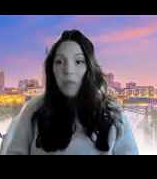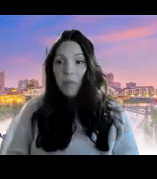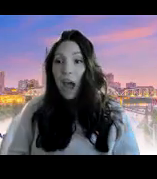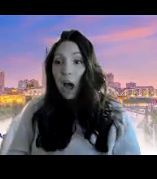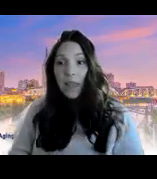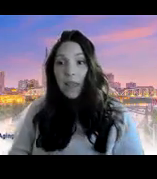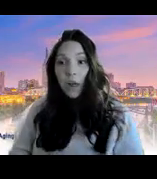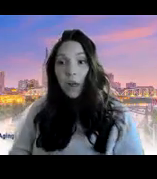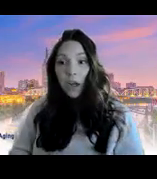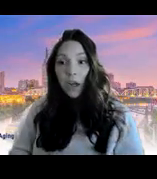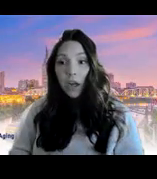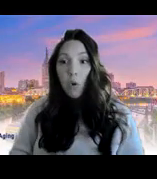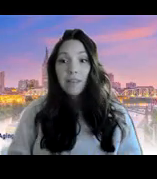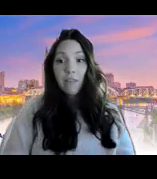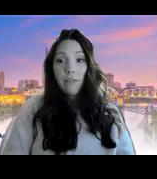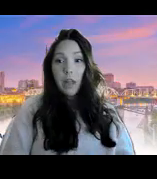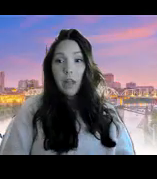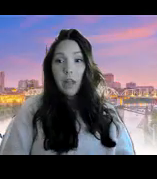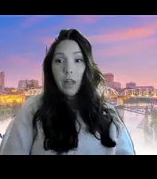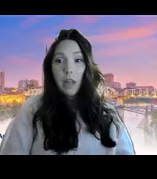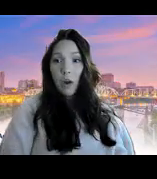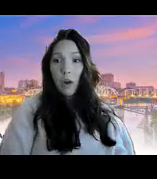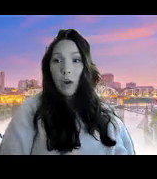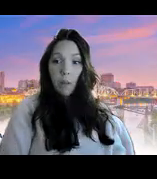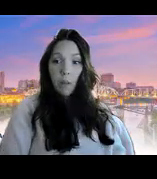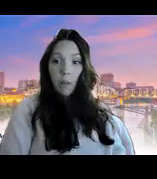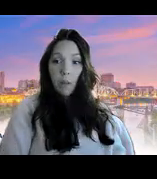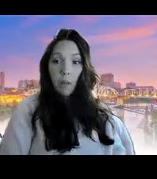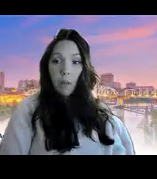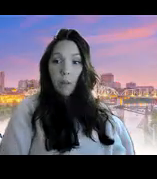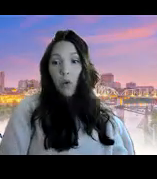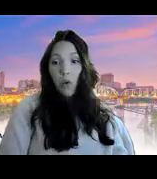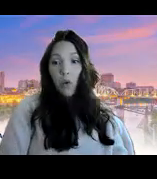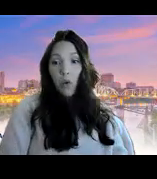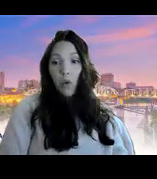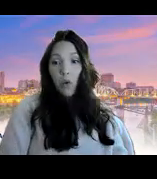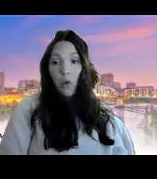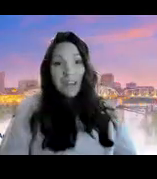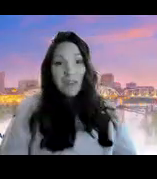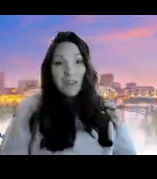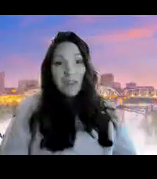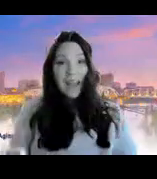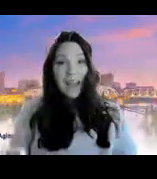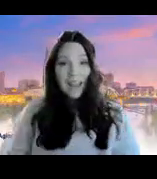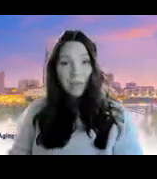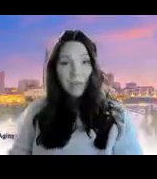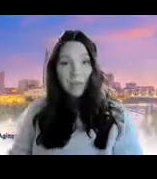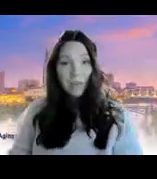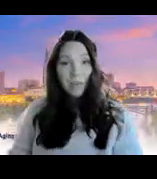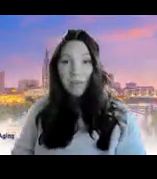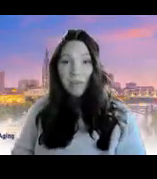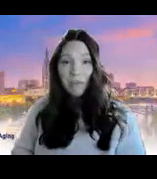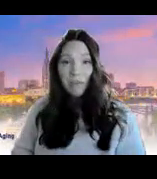I'll hang out a couple more minutes to see if any more questions come through. We'll give you a couple of minutes back today. We finished up a few minutes early.